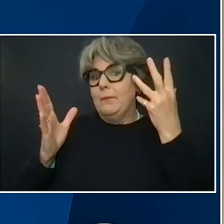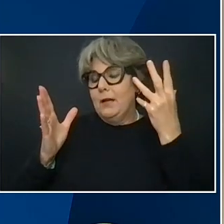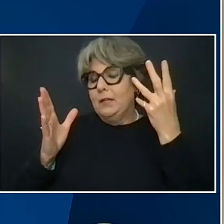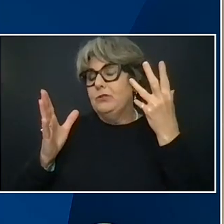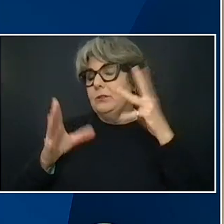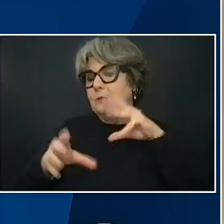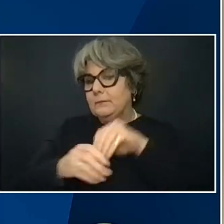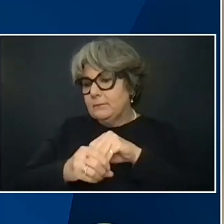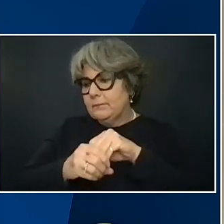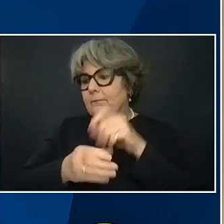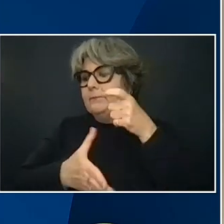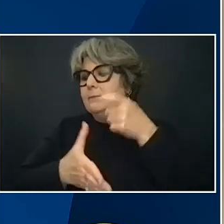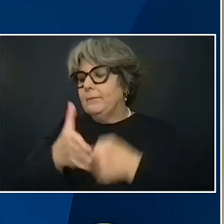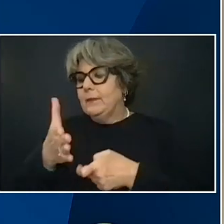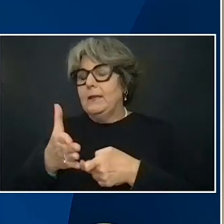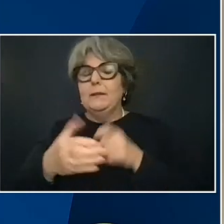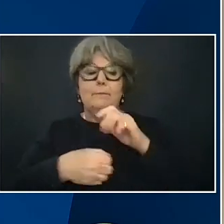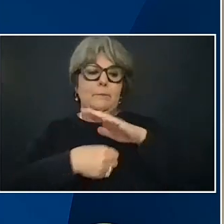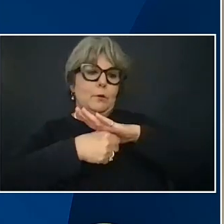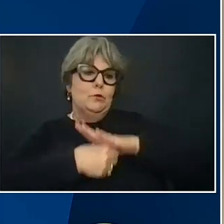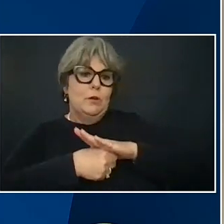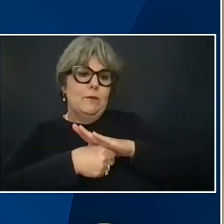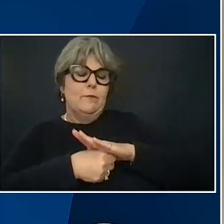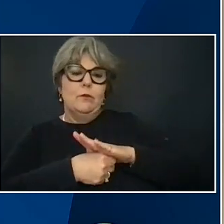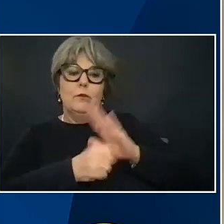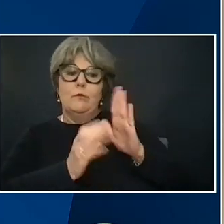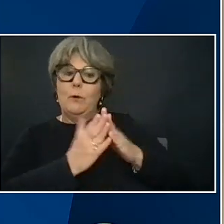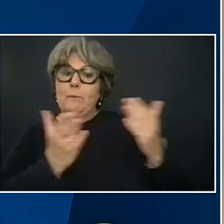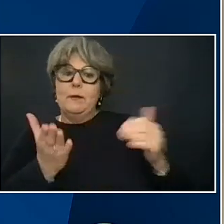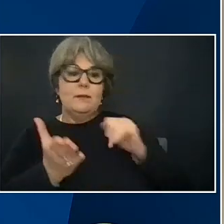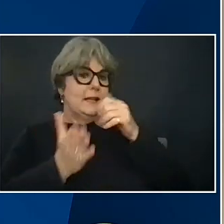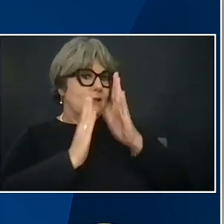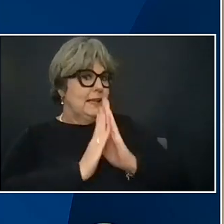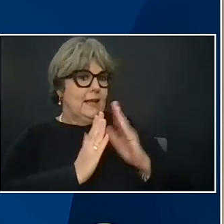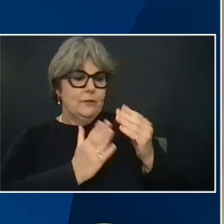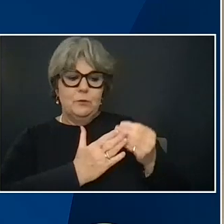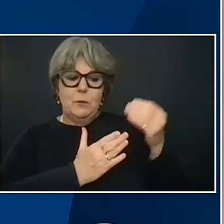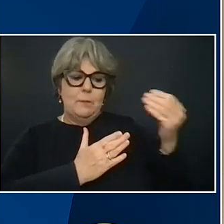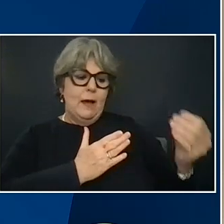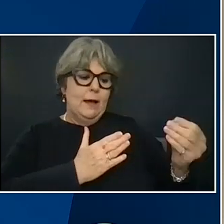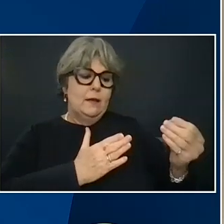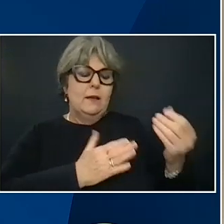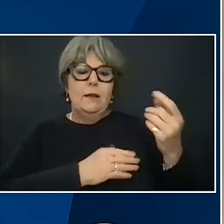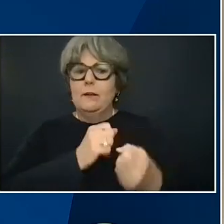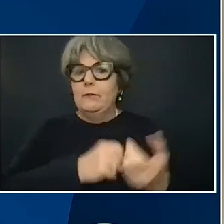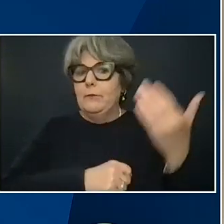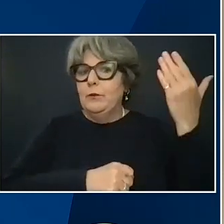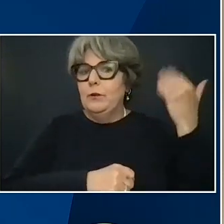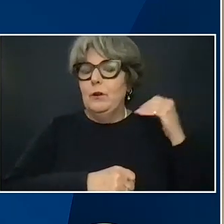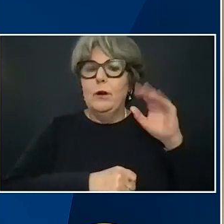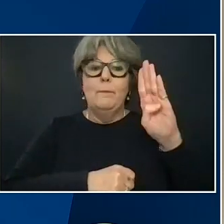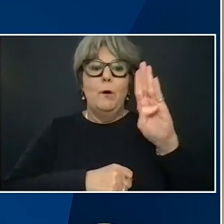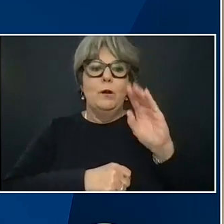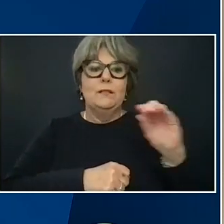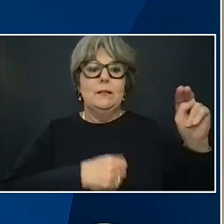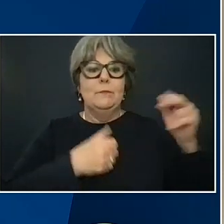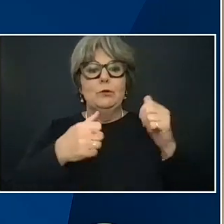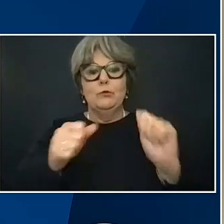would be really stressful to get billed for textbooks when I didn't ask to buy them. A few years ago, Barnes and Noble actually tried to get UCF to switch from